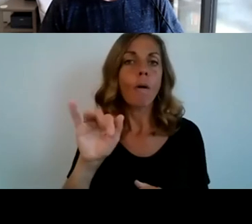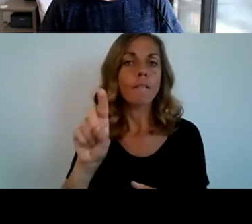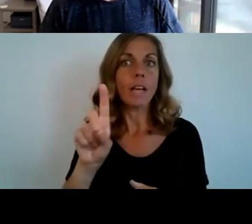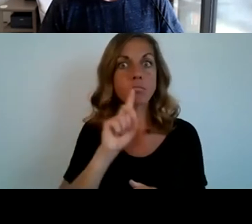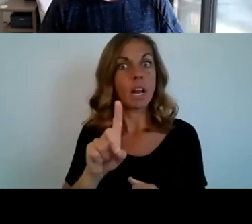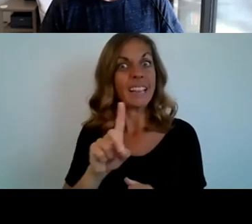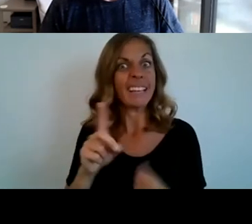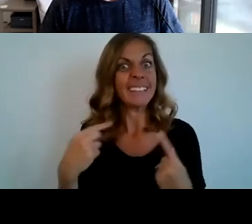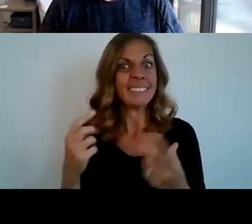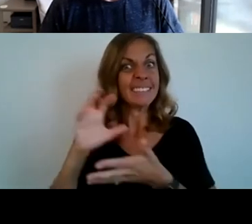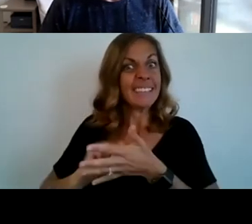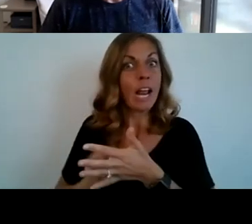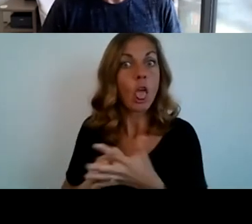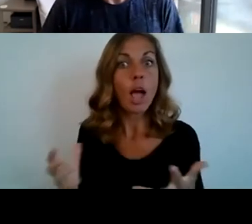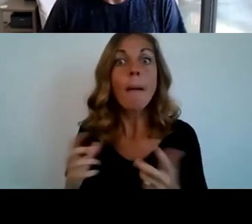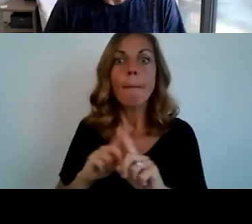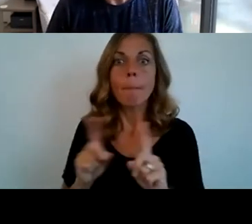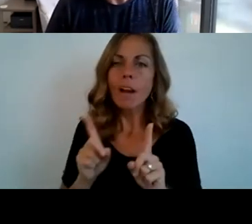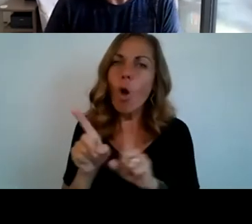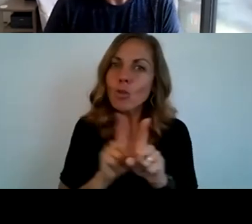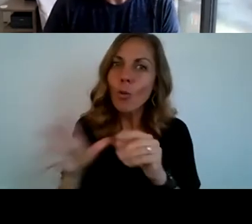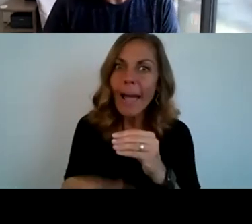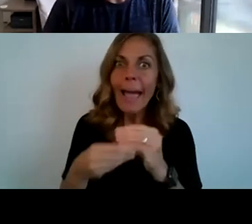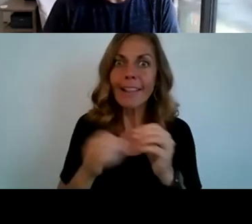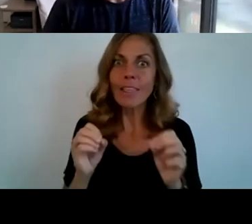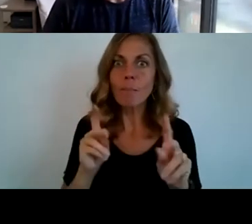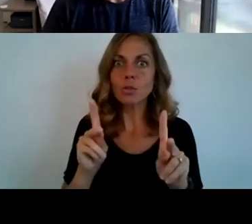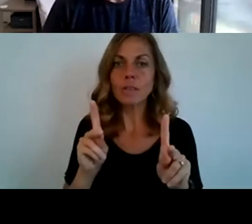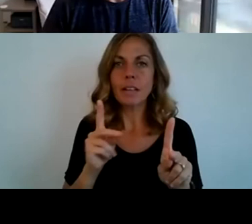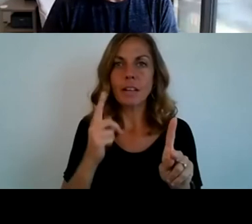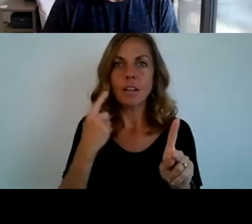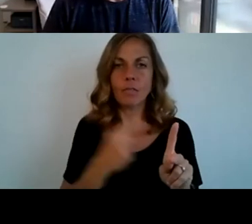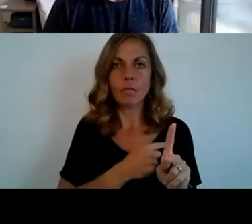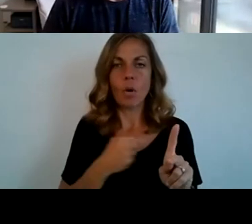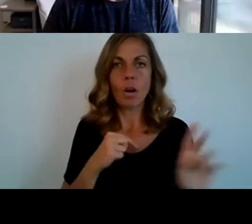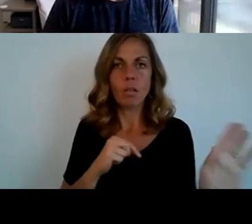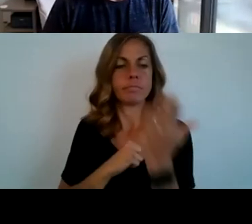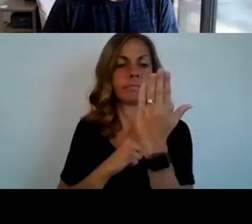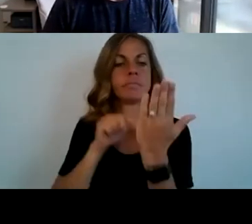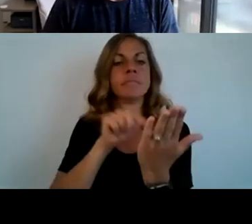to. But also given us an opportunity to bring some of those values to work to show that